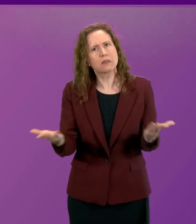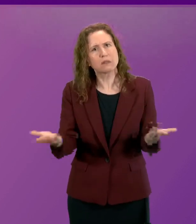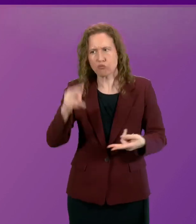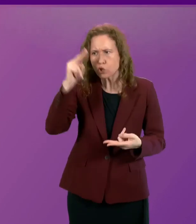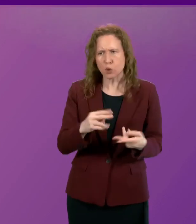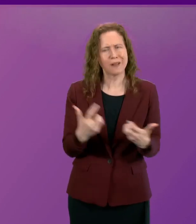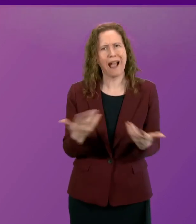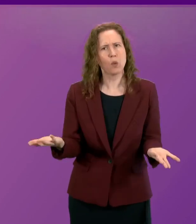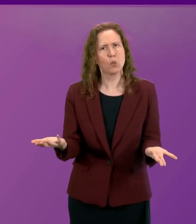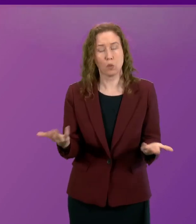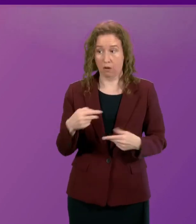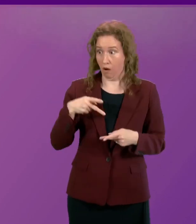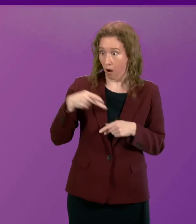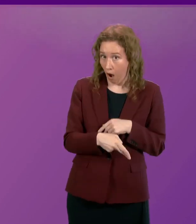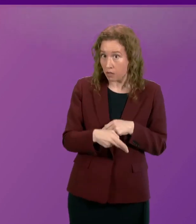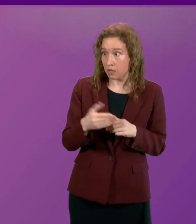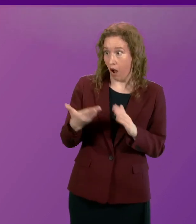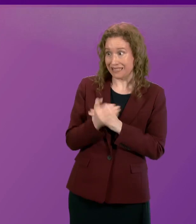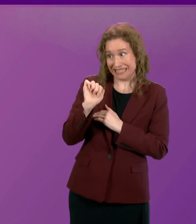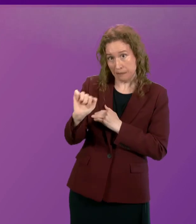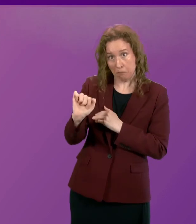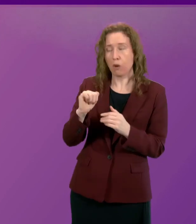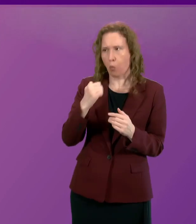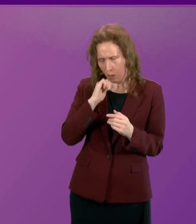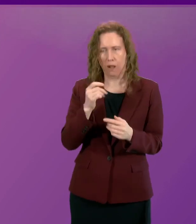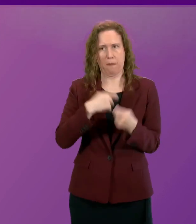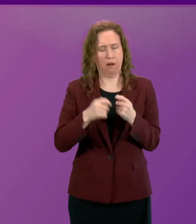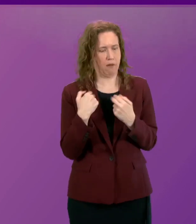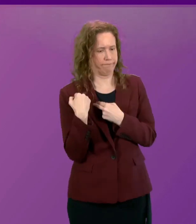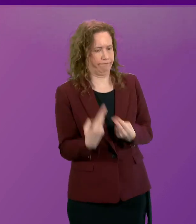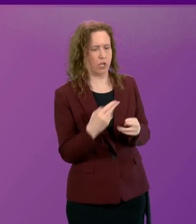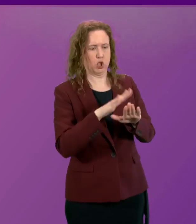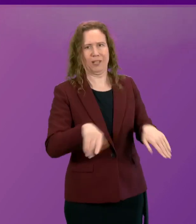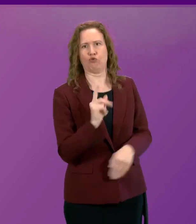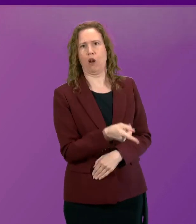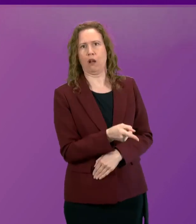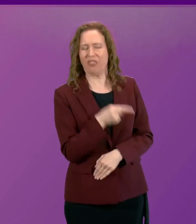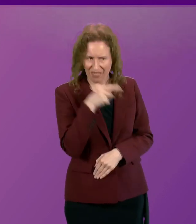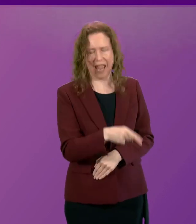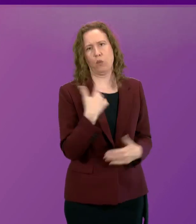from. The cuts under Mr Findlay would fall on the children of Scotland. I want to lift